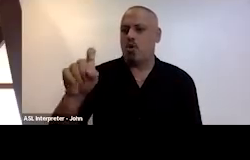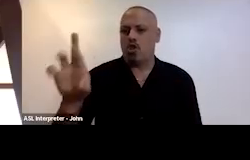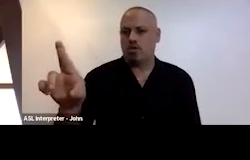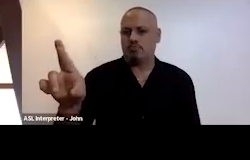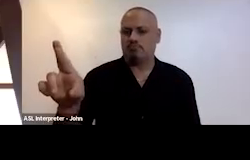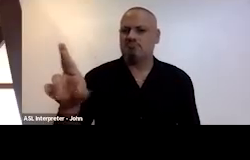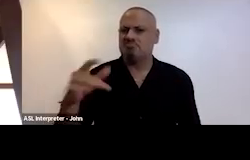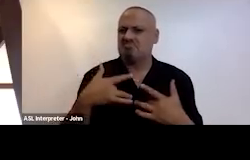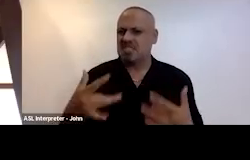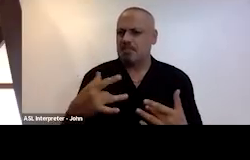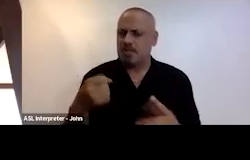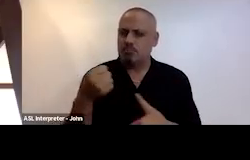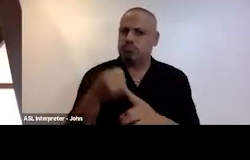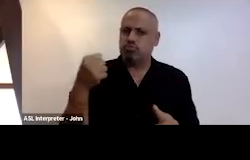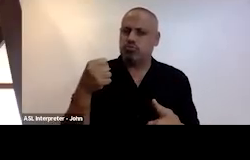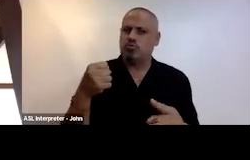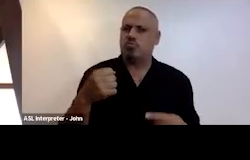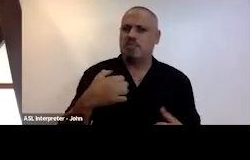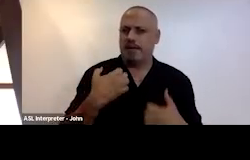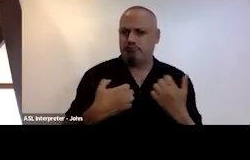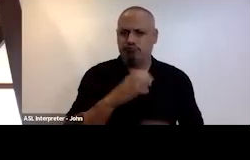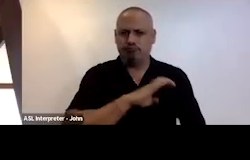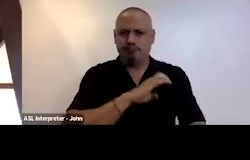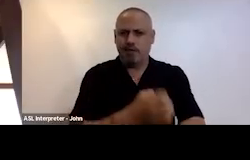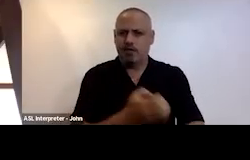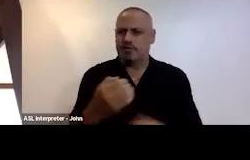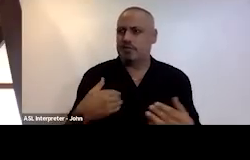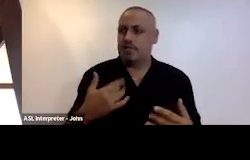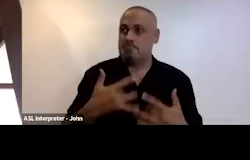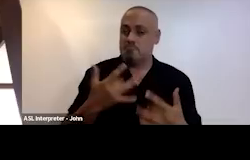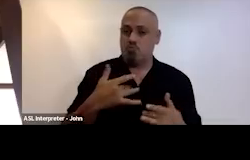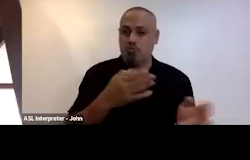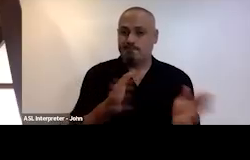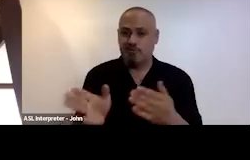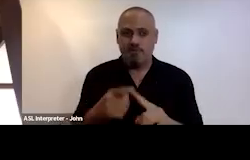very significant mood and energy shifts from very excited and happy and energetic times